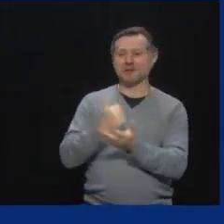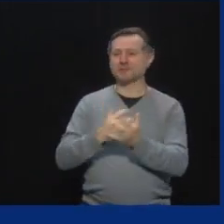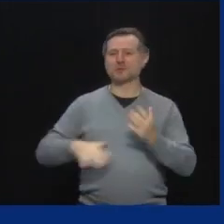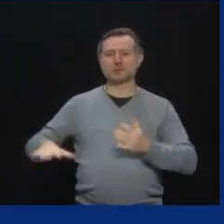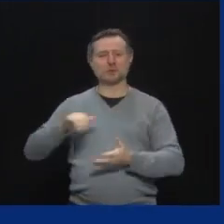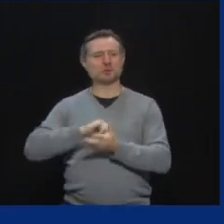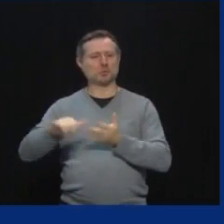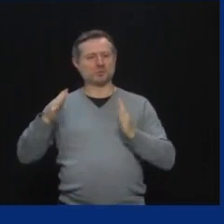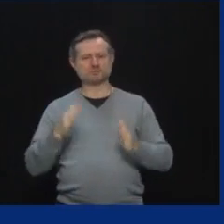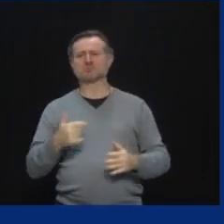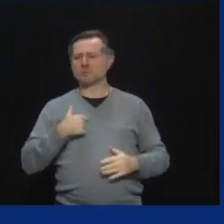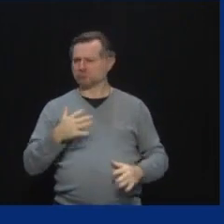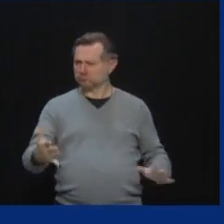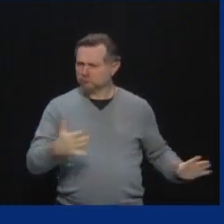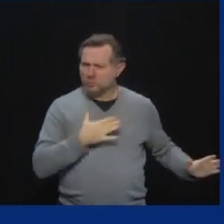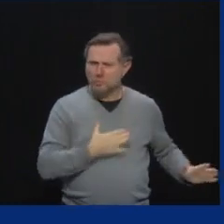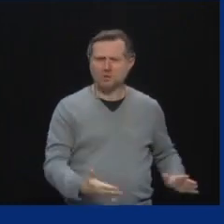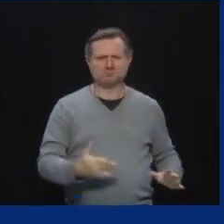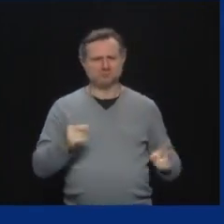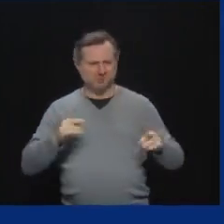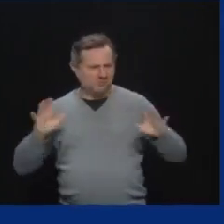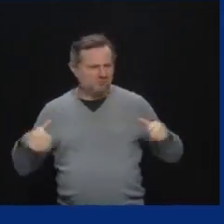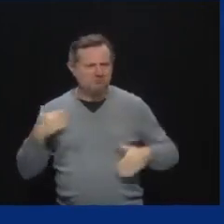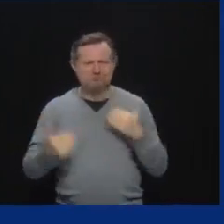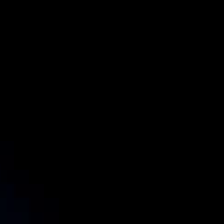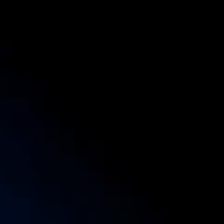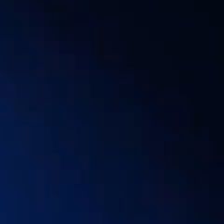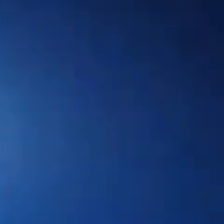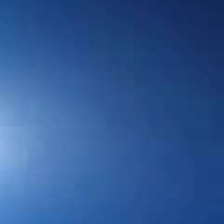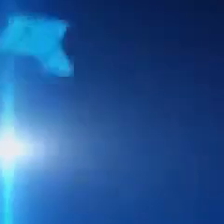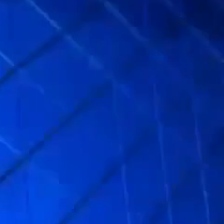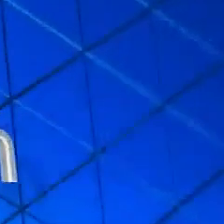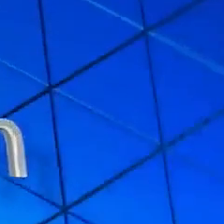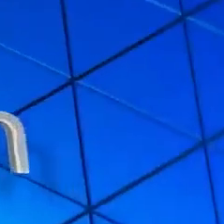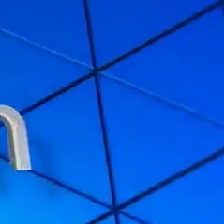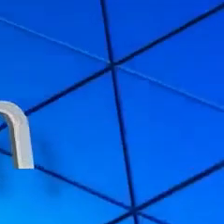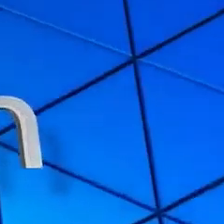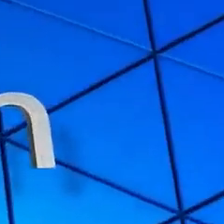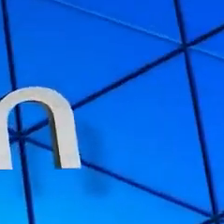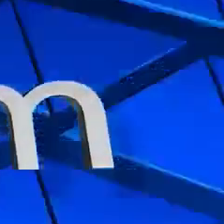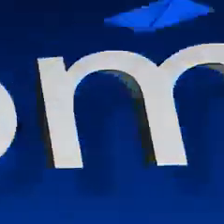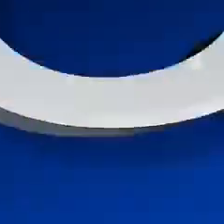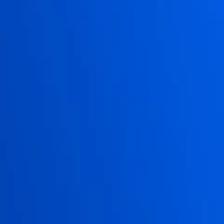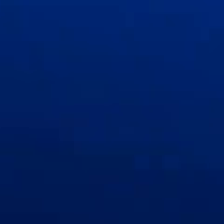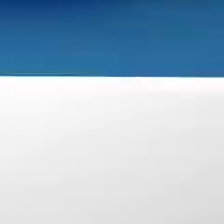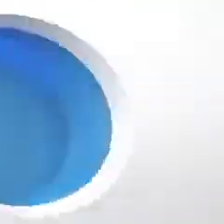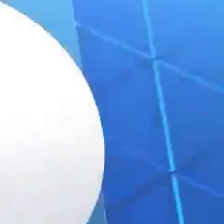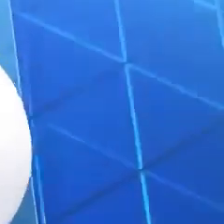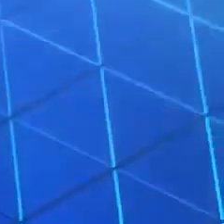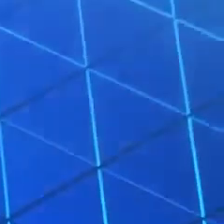it takes to take care of our fellow neighbors.